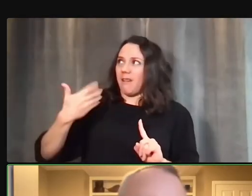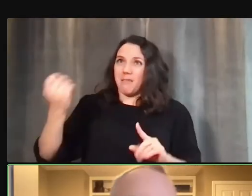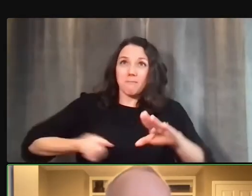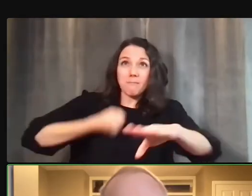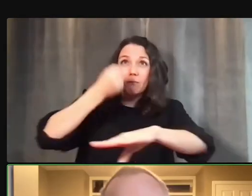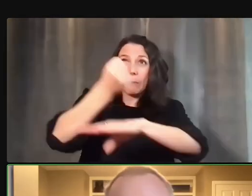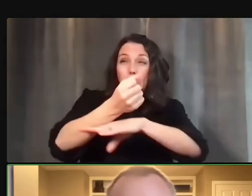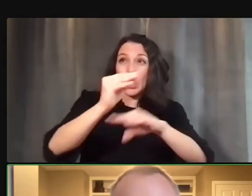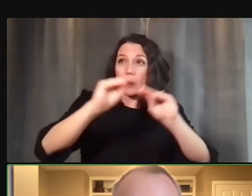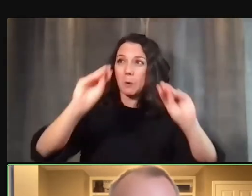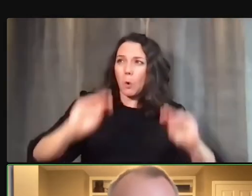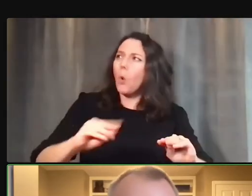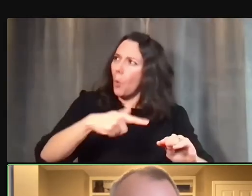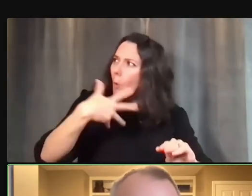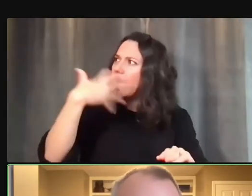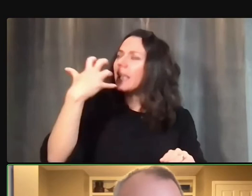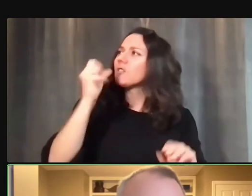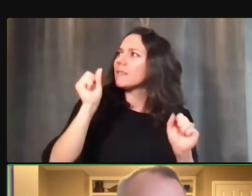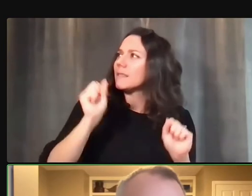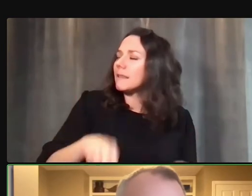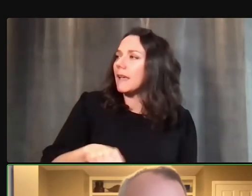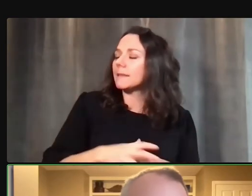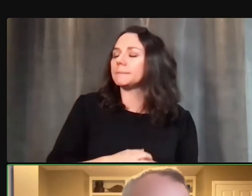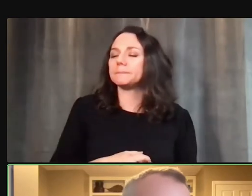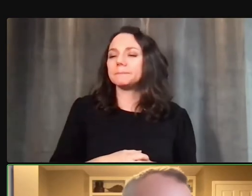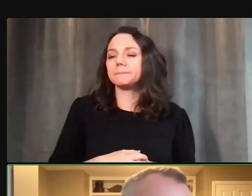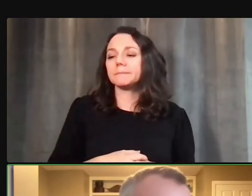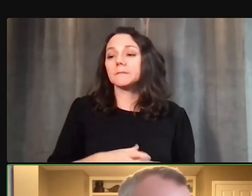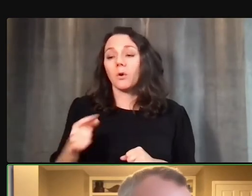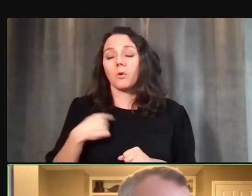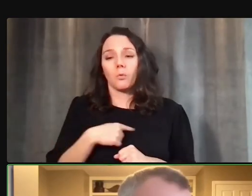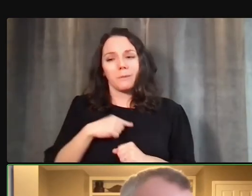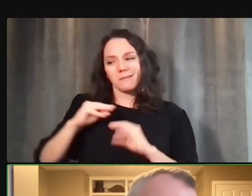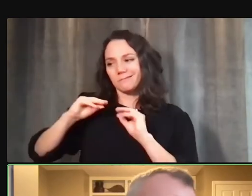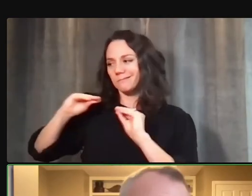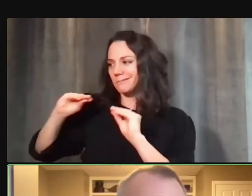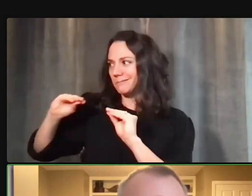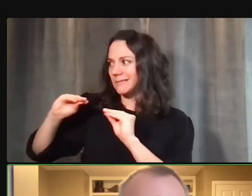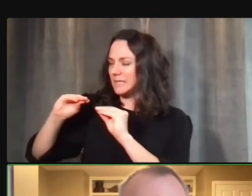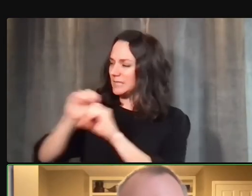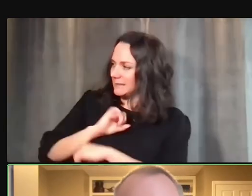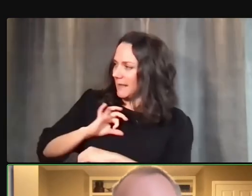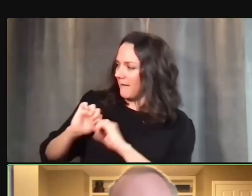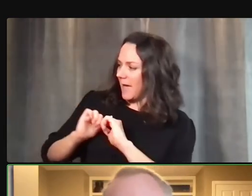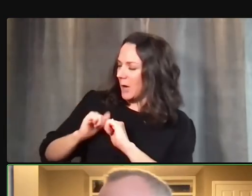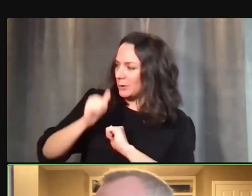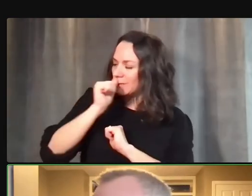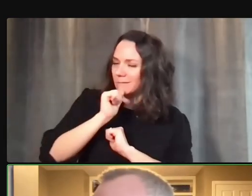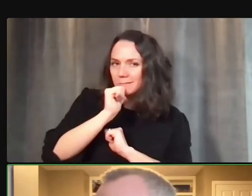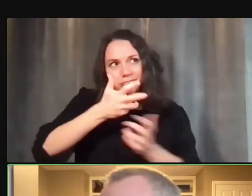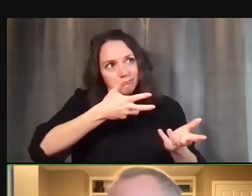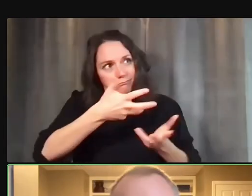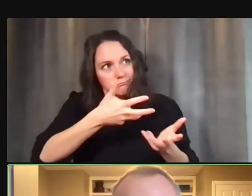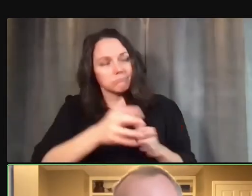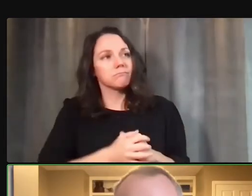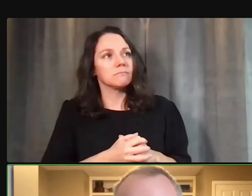and fun work for me to do and very purposeful for me. So I'm just going to share a few minutes